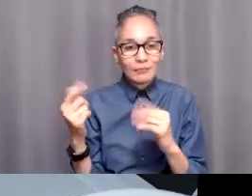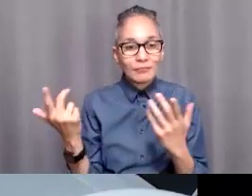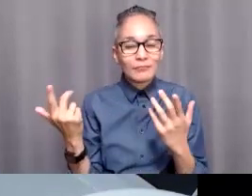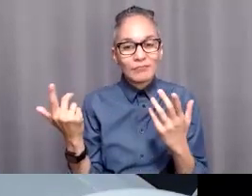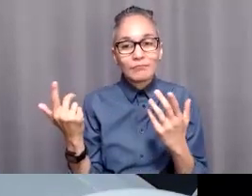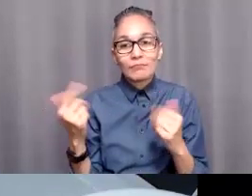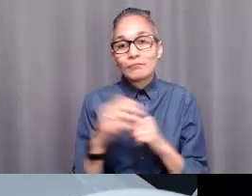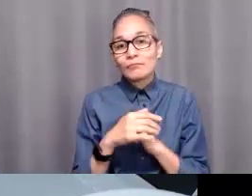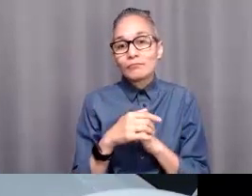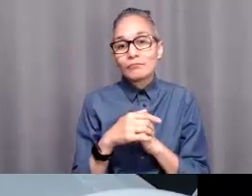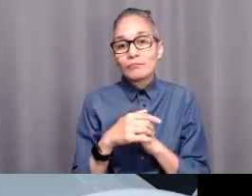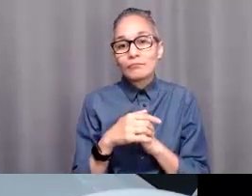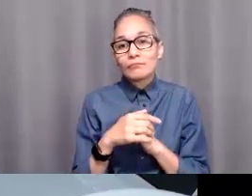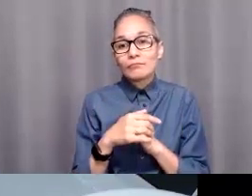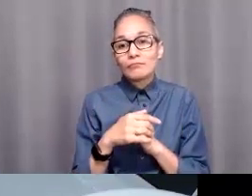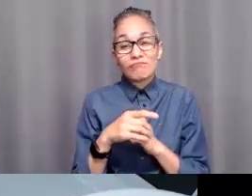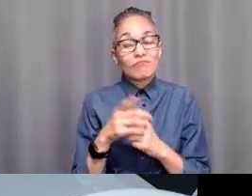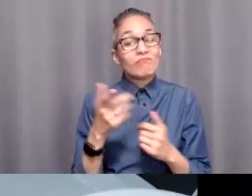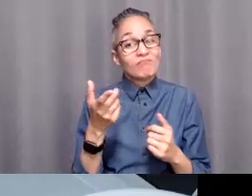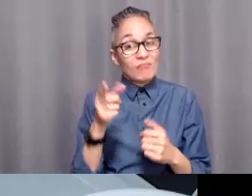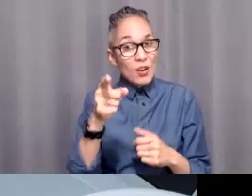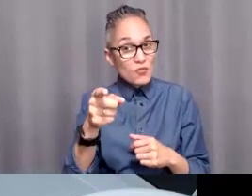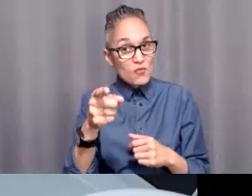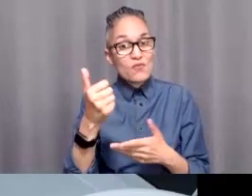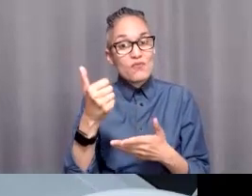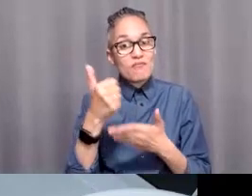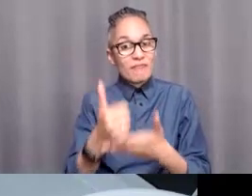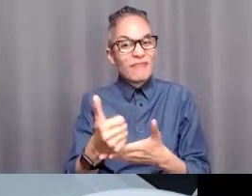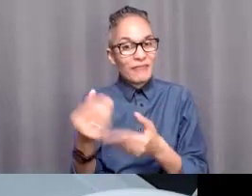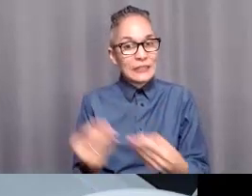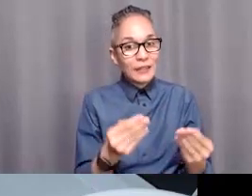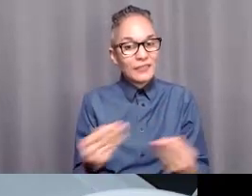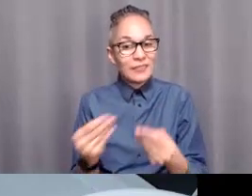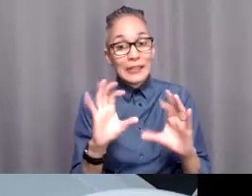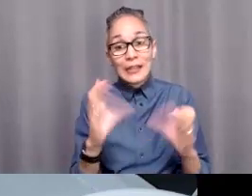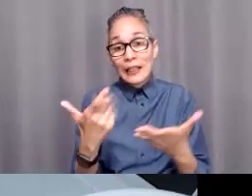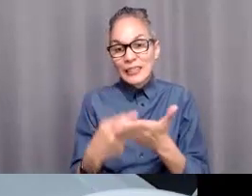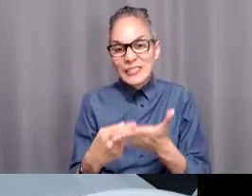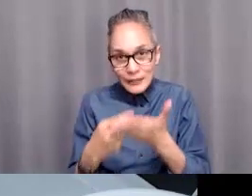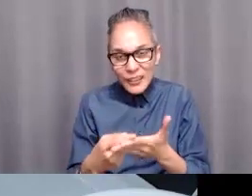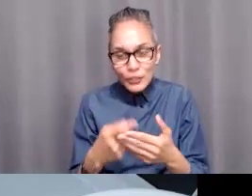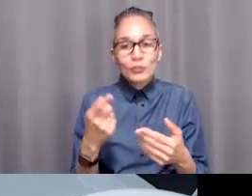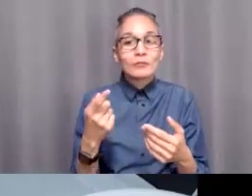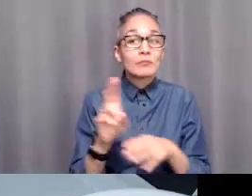Are you, you know, think about are you facilitating, class discussion using the discussion boards?